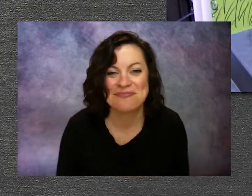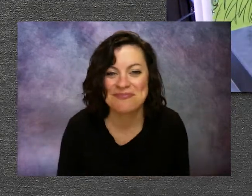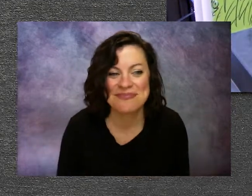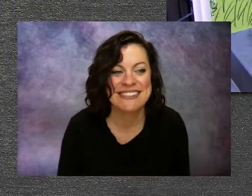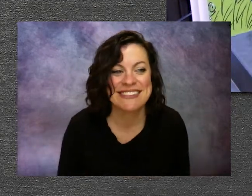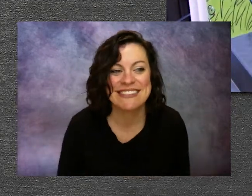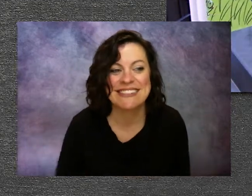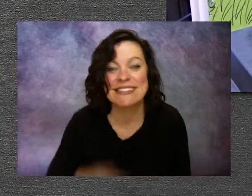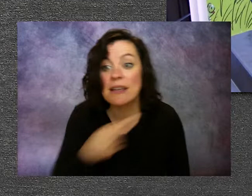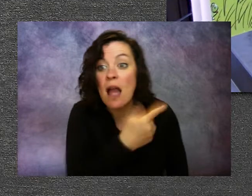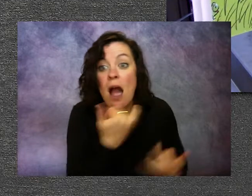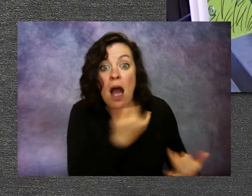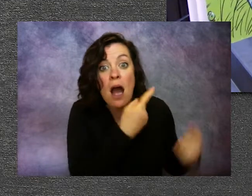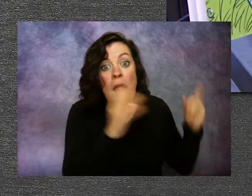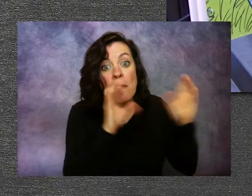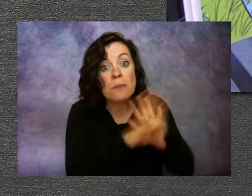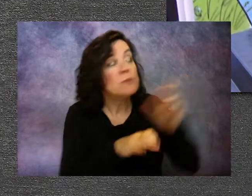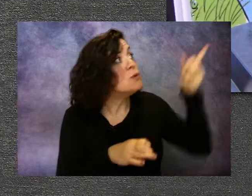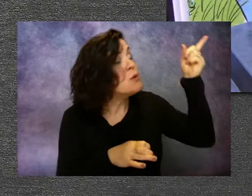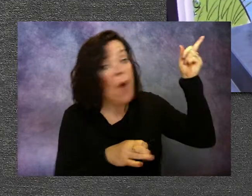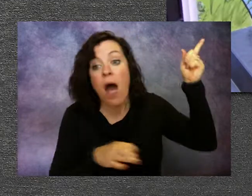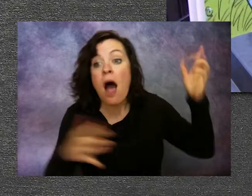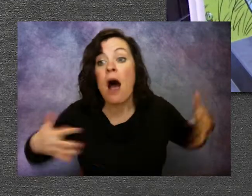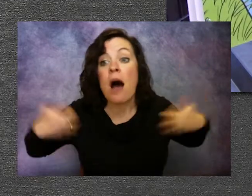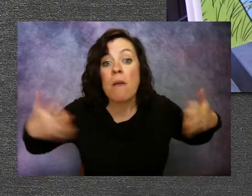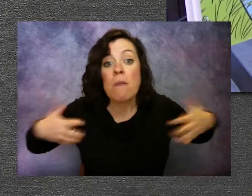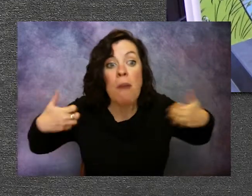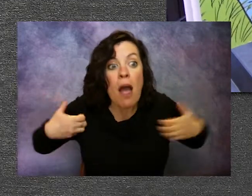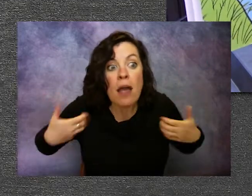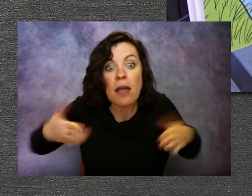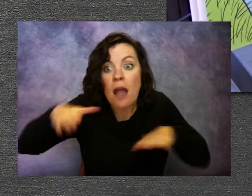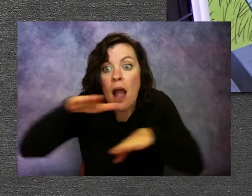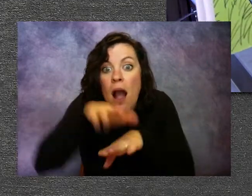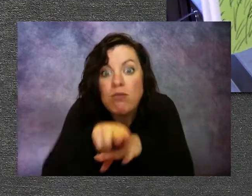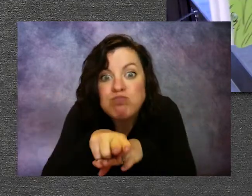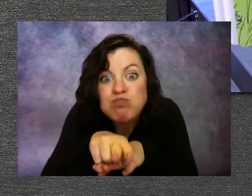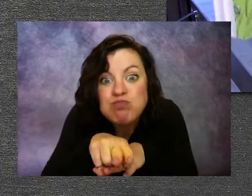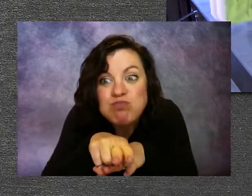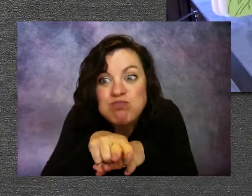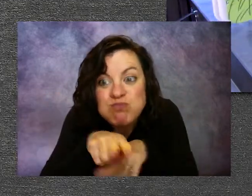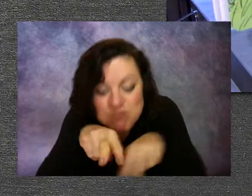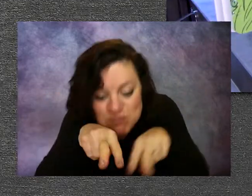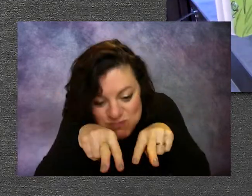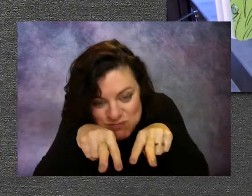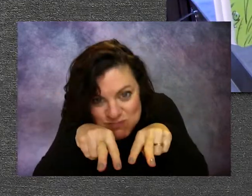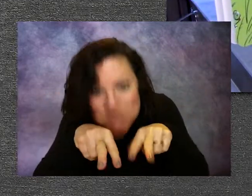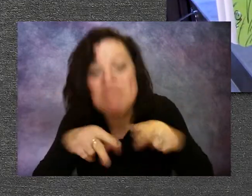In this picture, George is on the dock and he is very dry, but he's curious